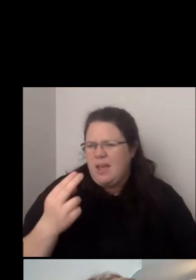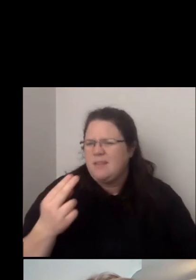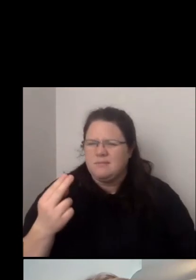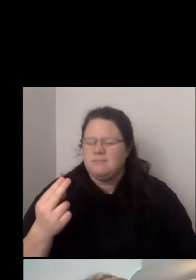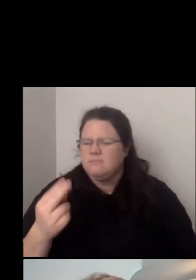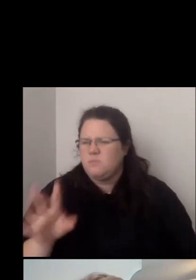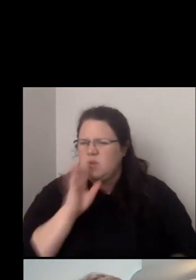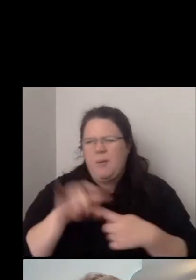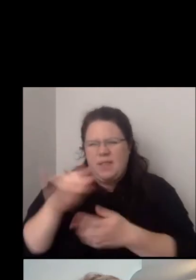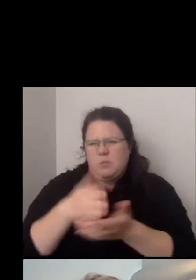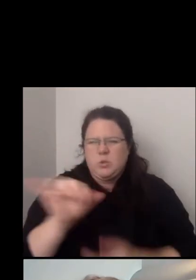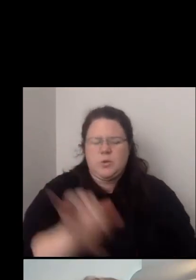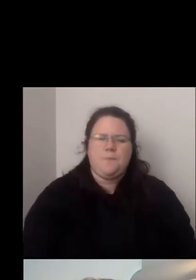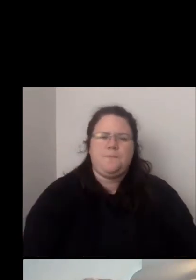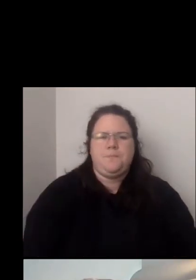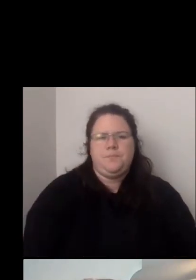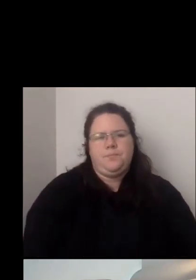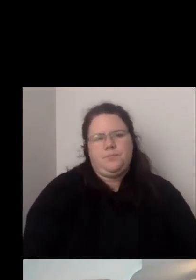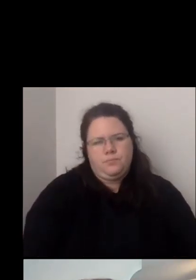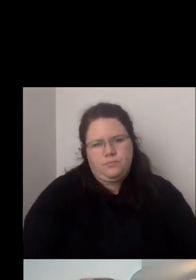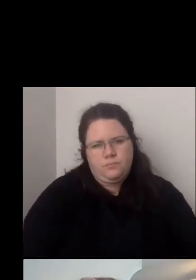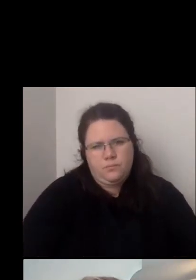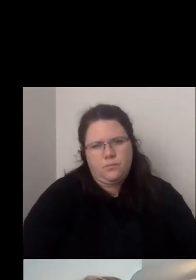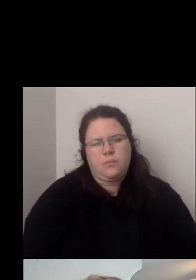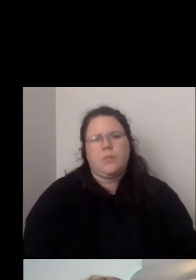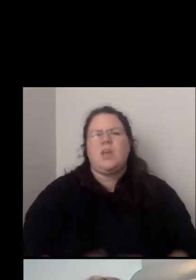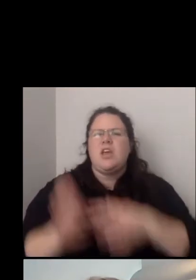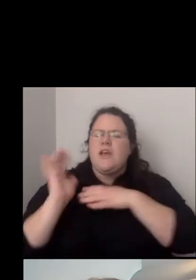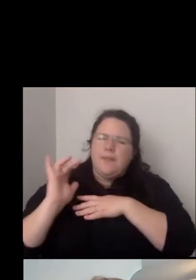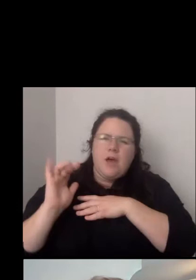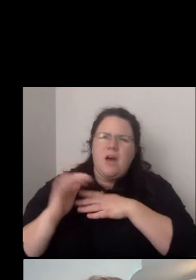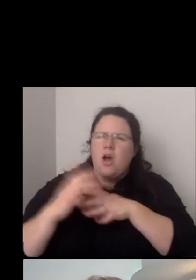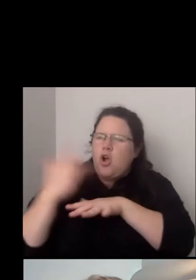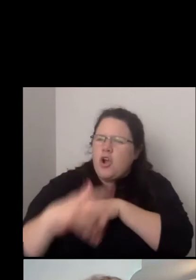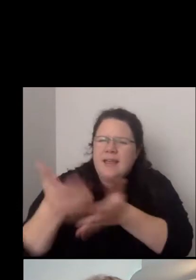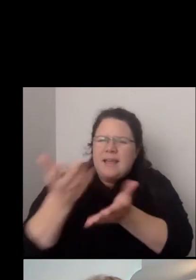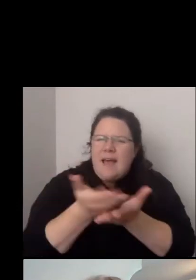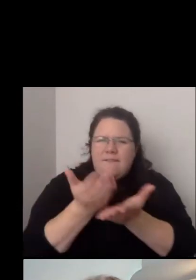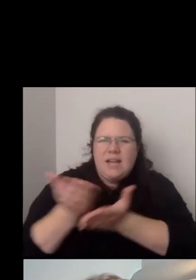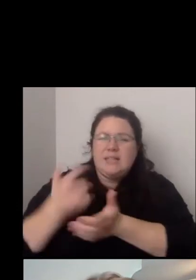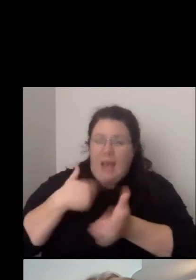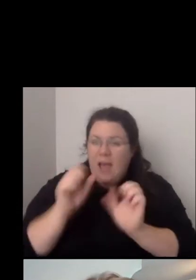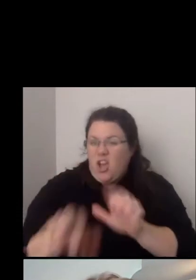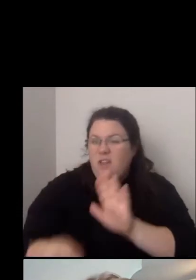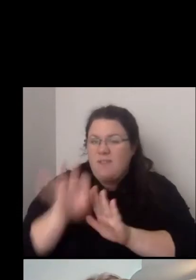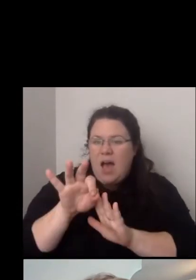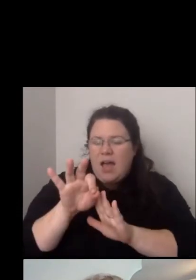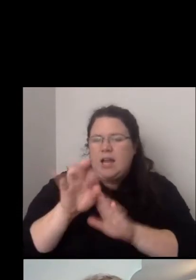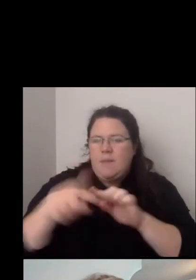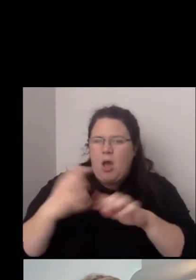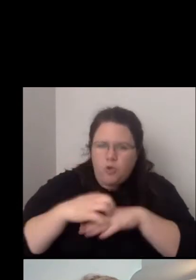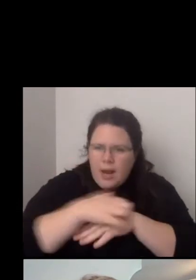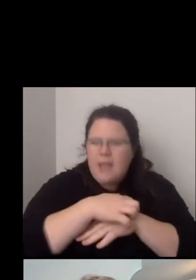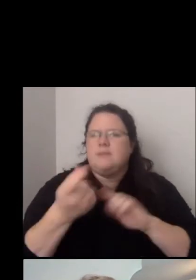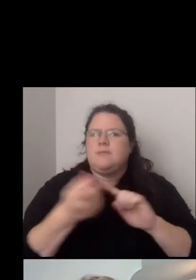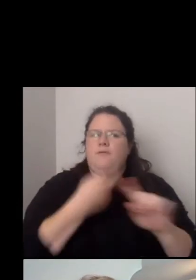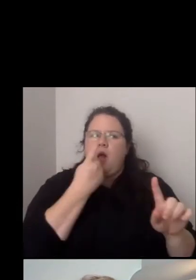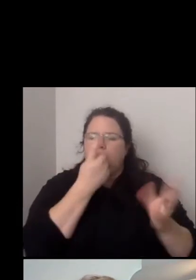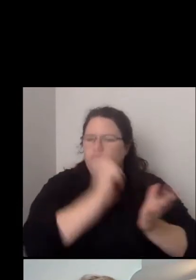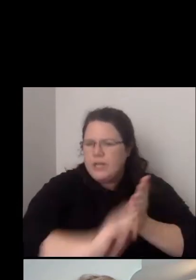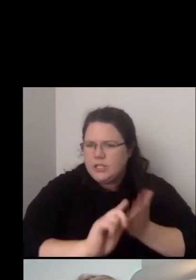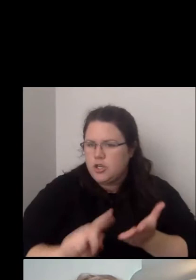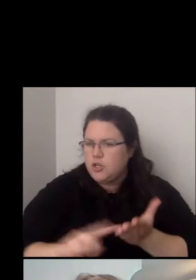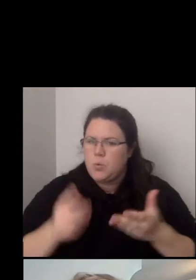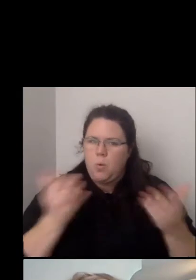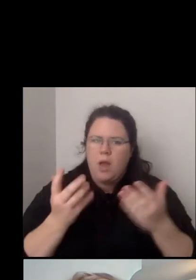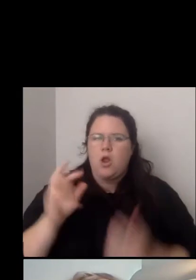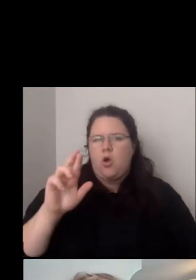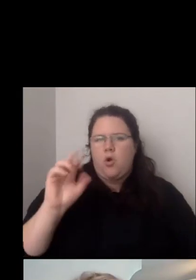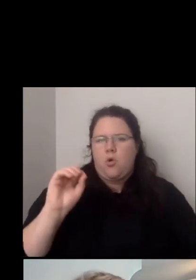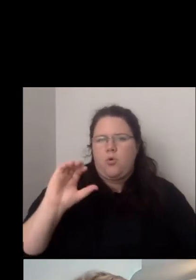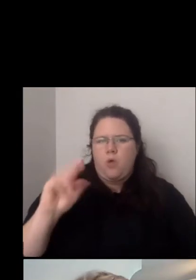The earliest evidence of grape use that I could personally find in the archaeological literature of grapes was at the Rock Hearth site in southwestern Michigan.